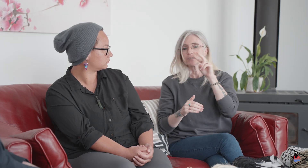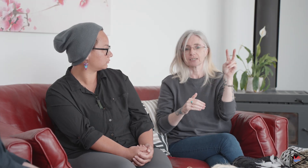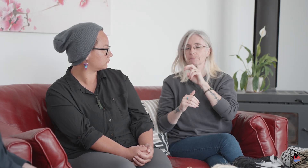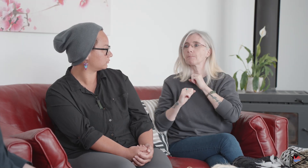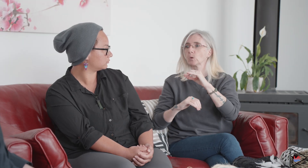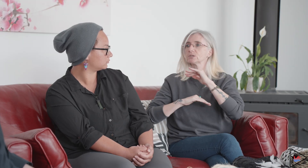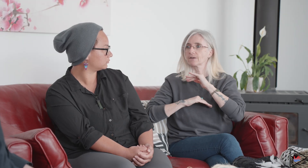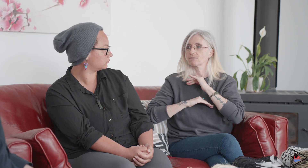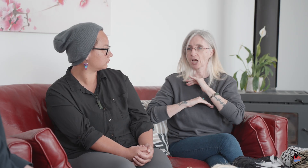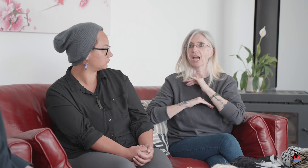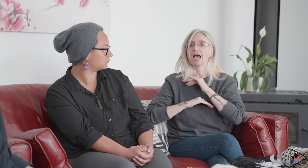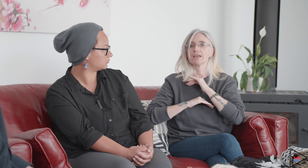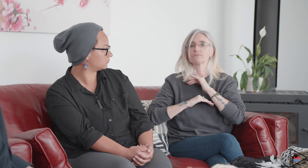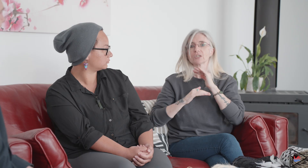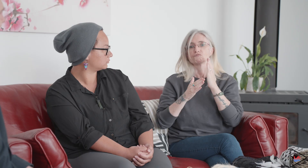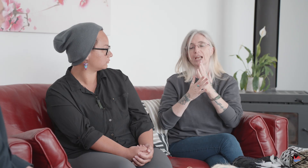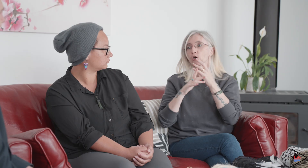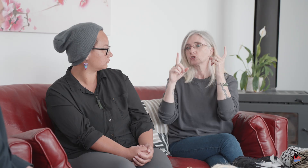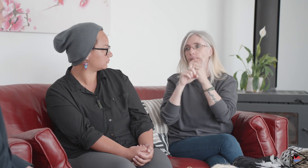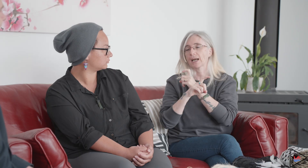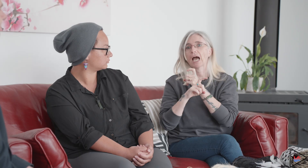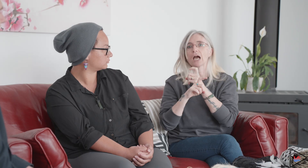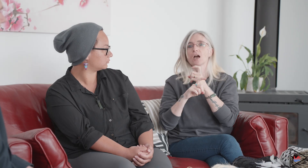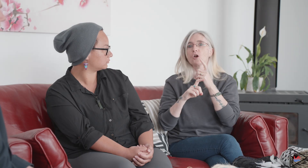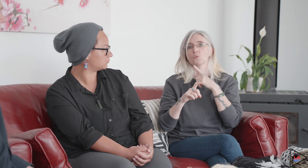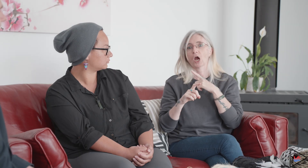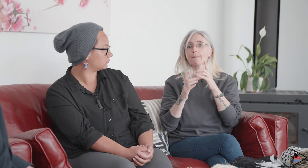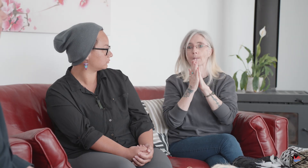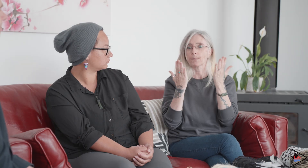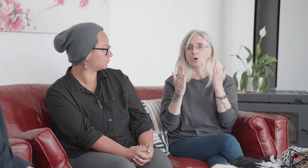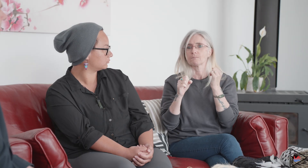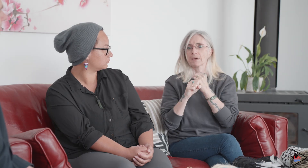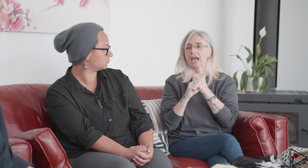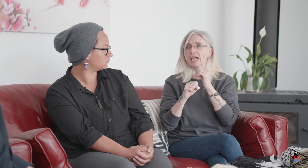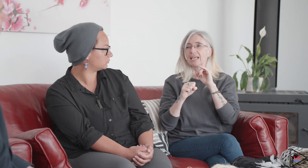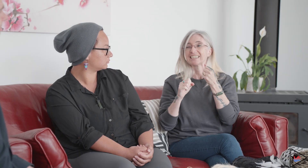you need at what point you need to change stitch colours and so on. So it is really complicated.